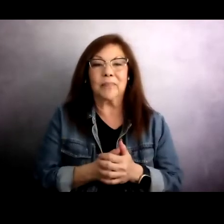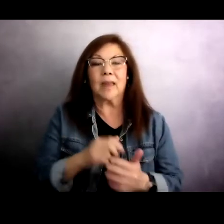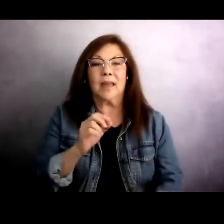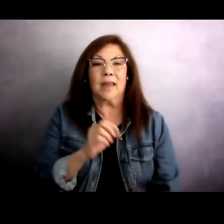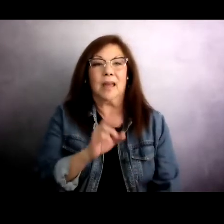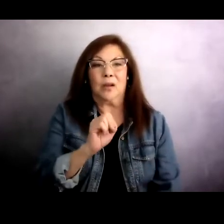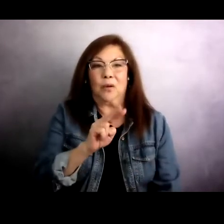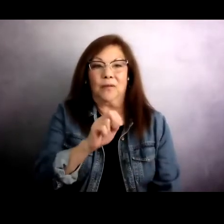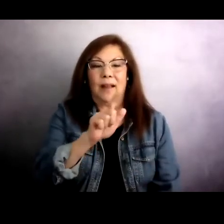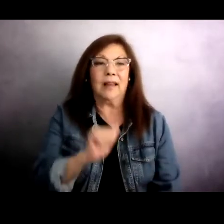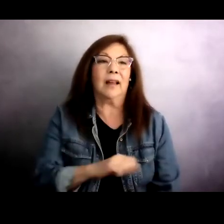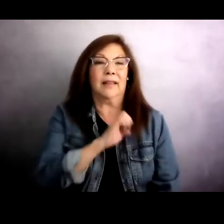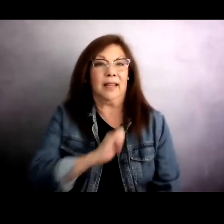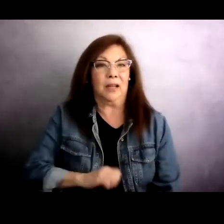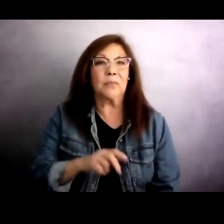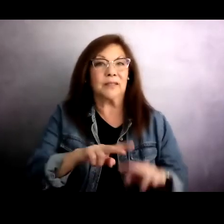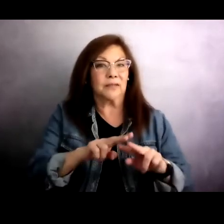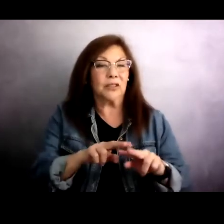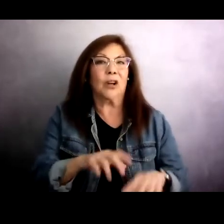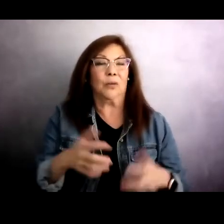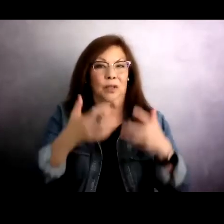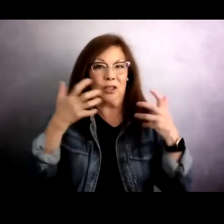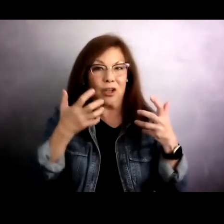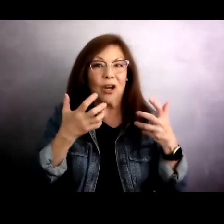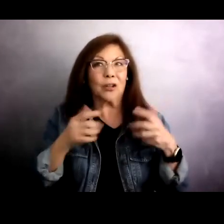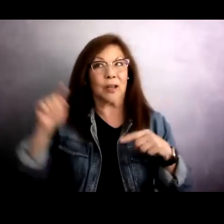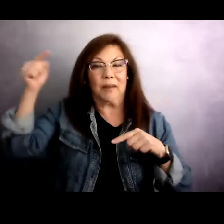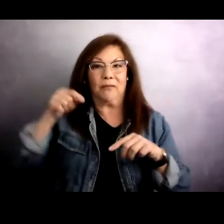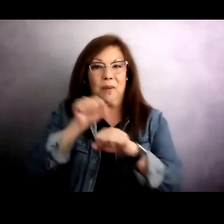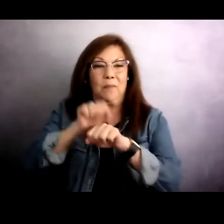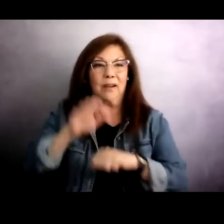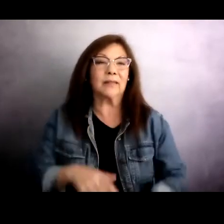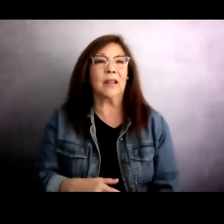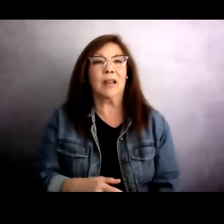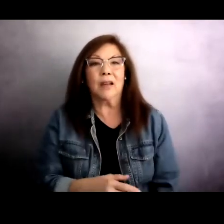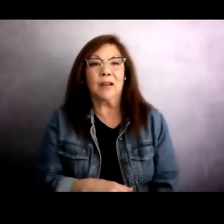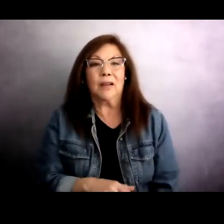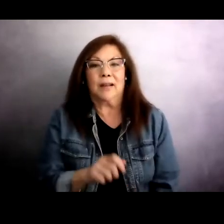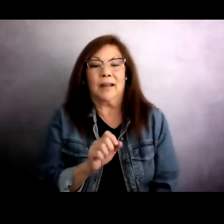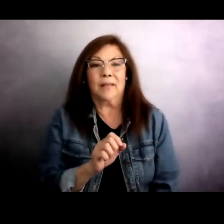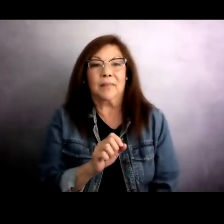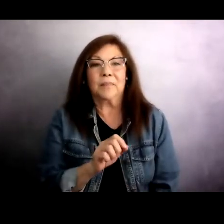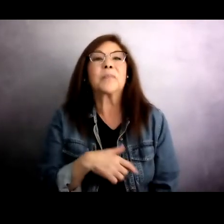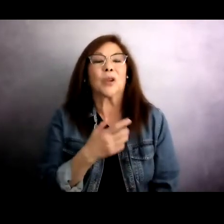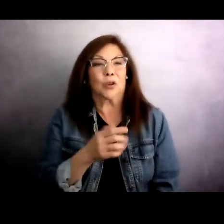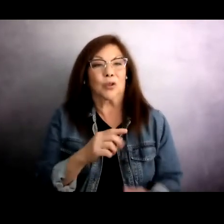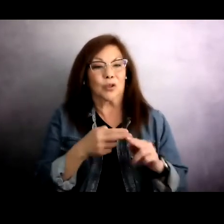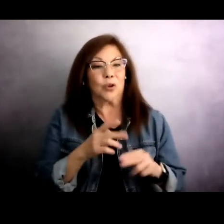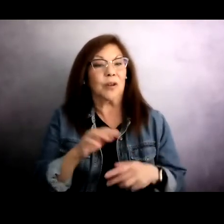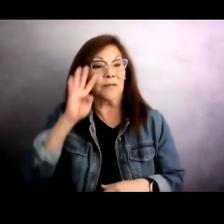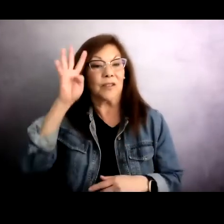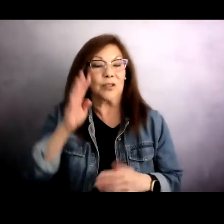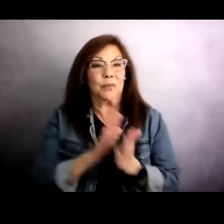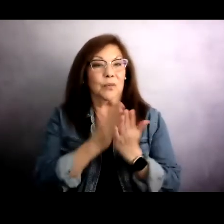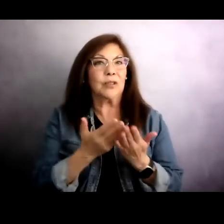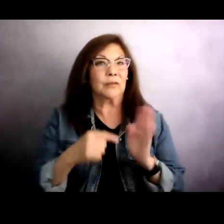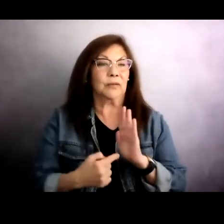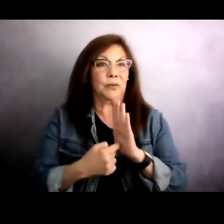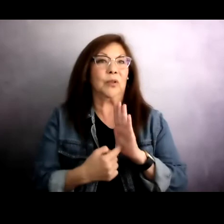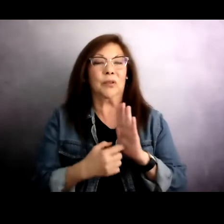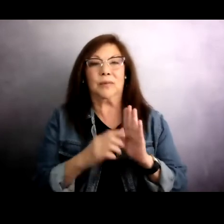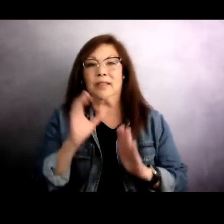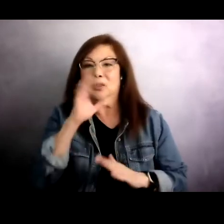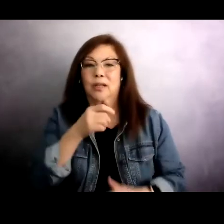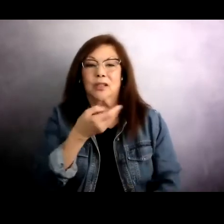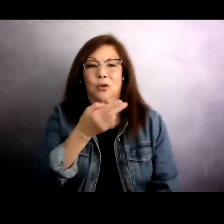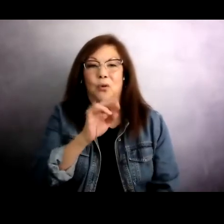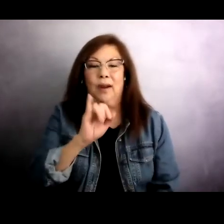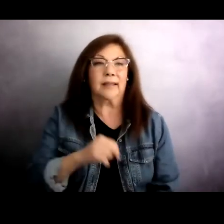then she is the of. Her short fiction has appeared in Strange Horizons, Uncanny Magazine,